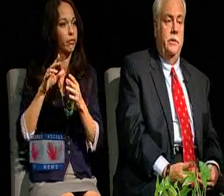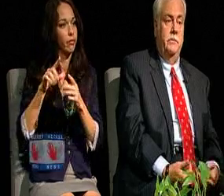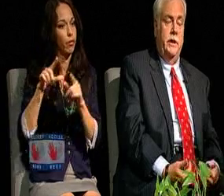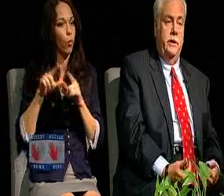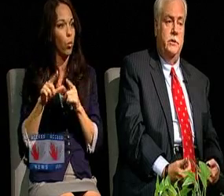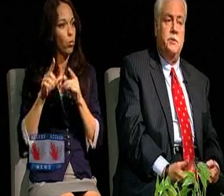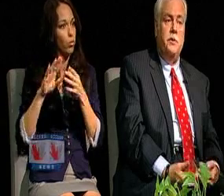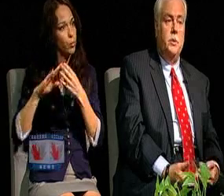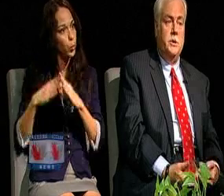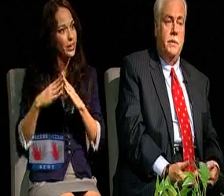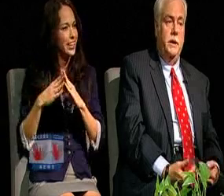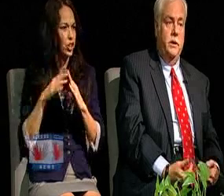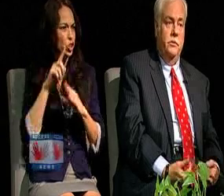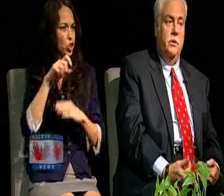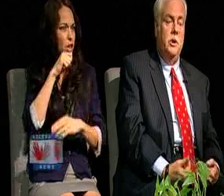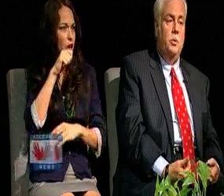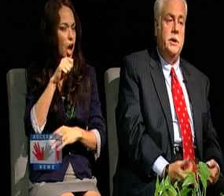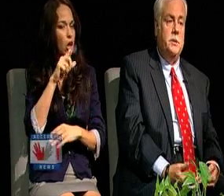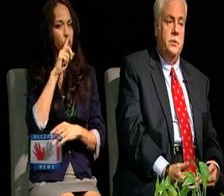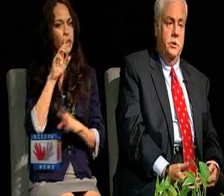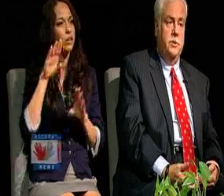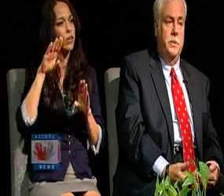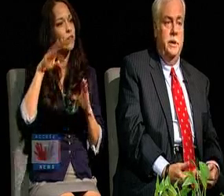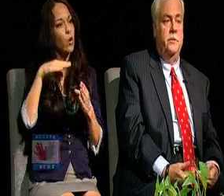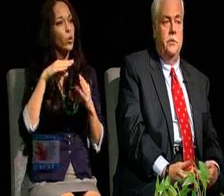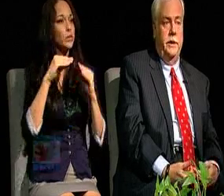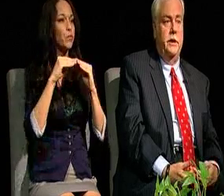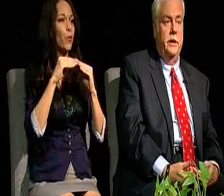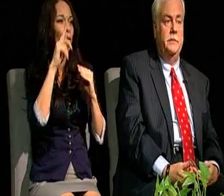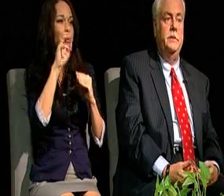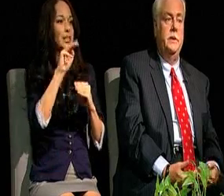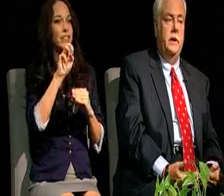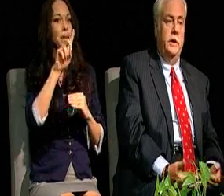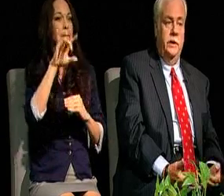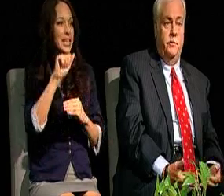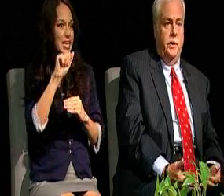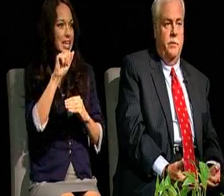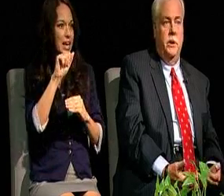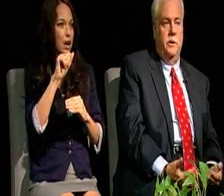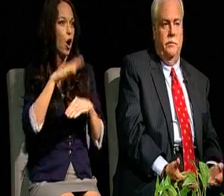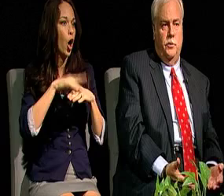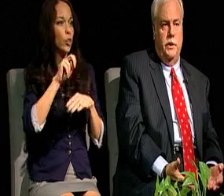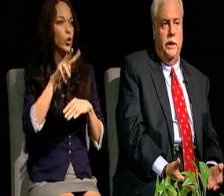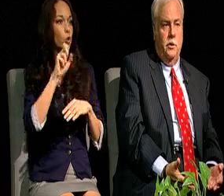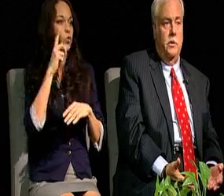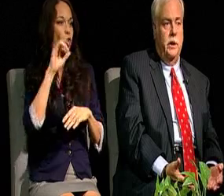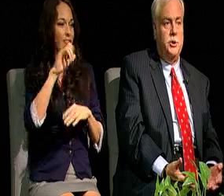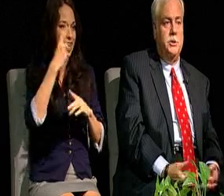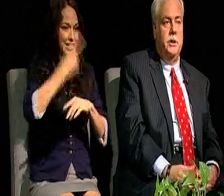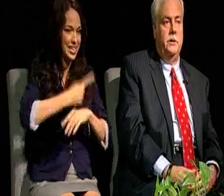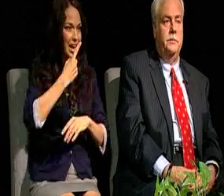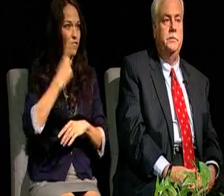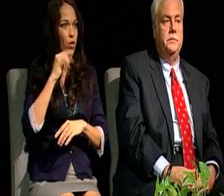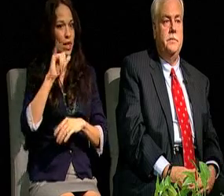and just focus mainly on what is on the news media for that day and for that month and for that whole election cycle.